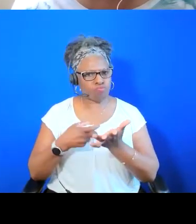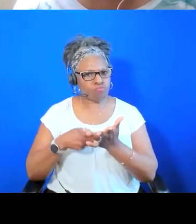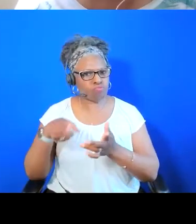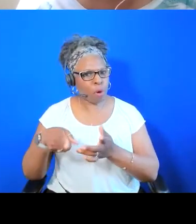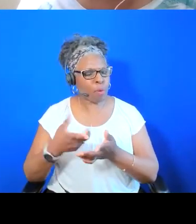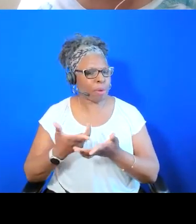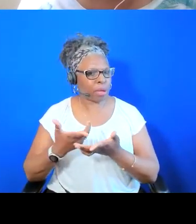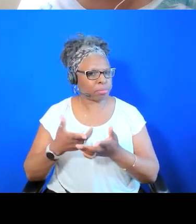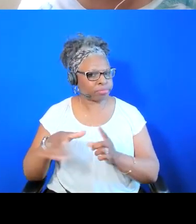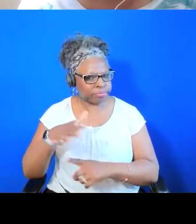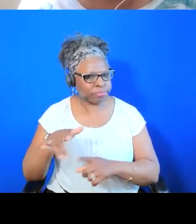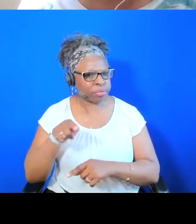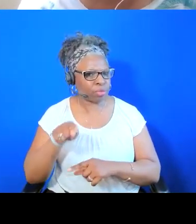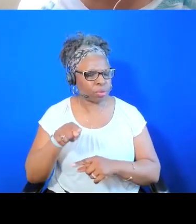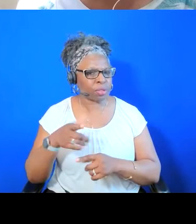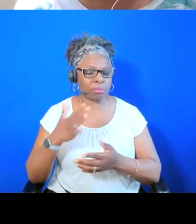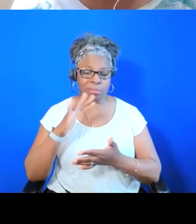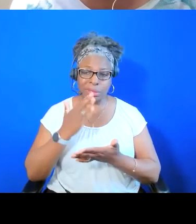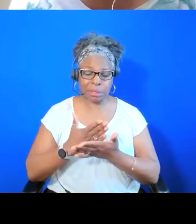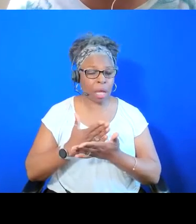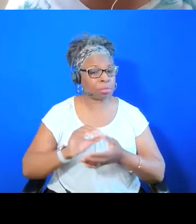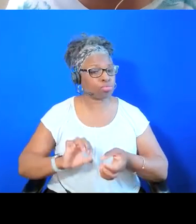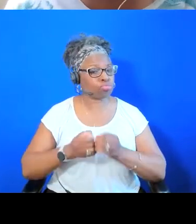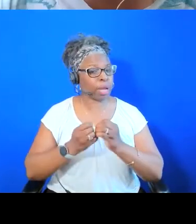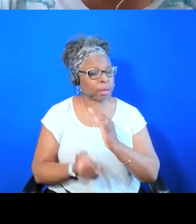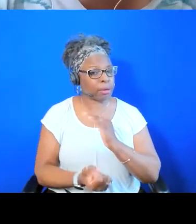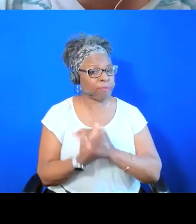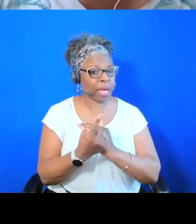we would create an event that would be a closed event with no public,